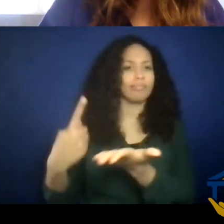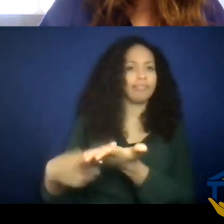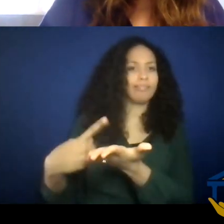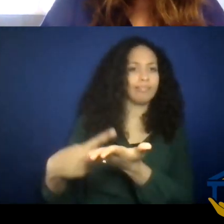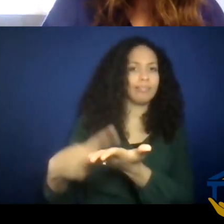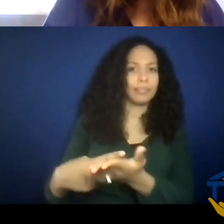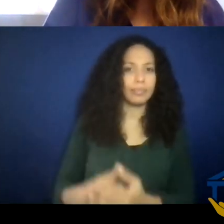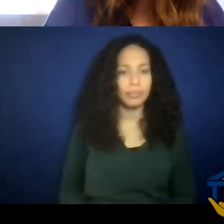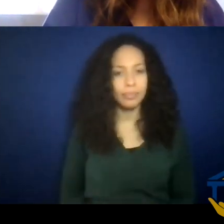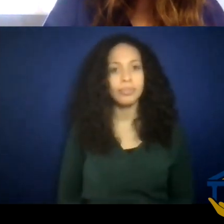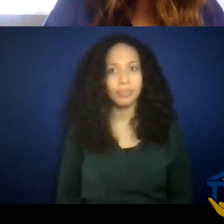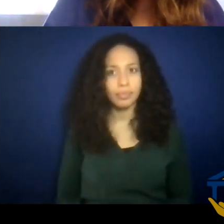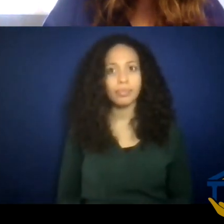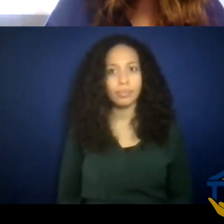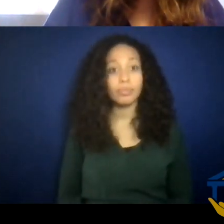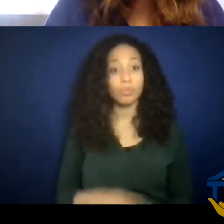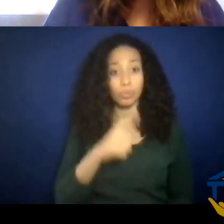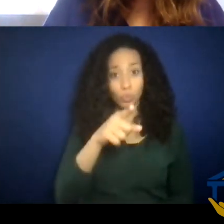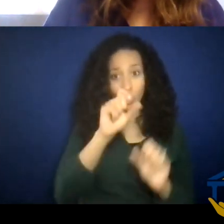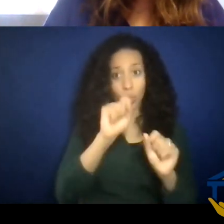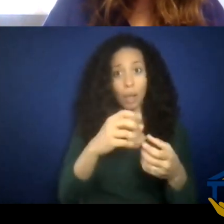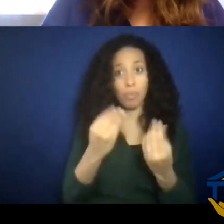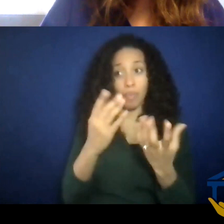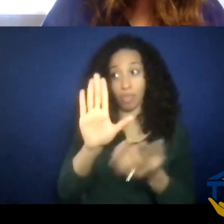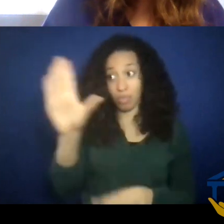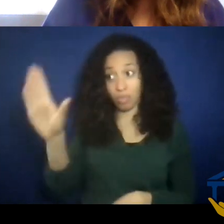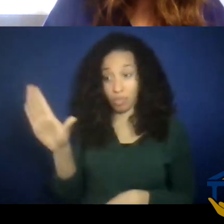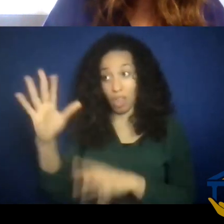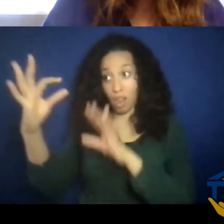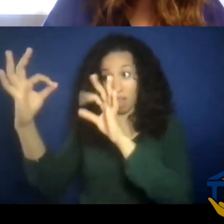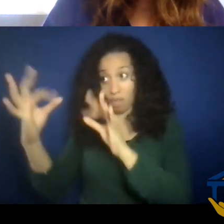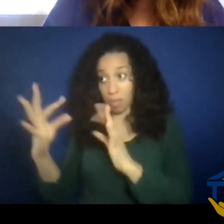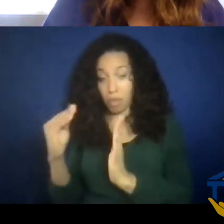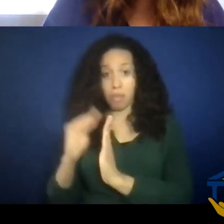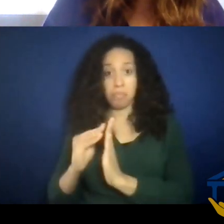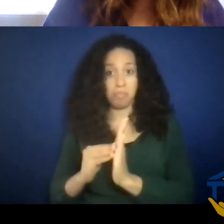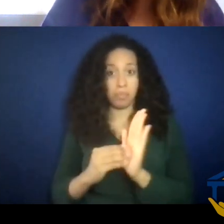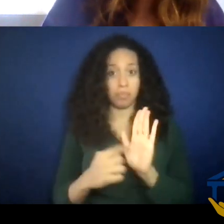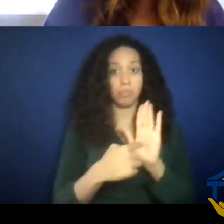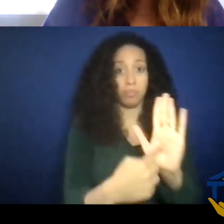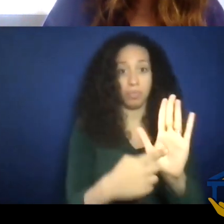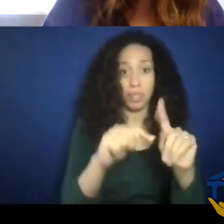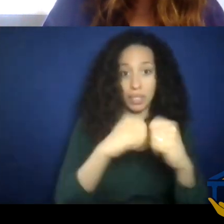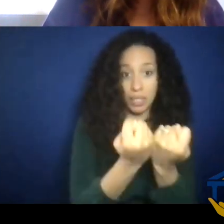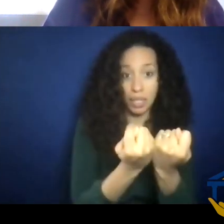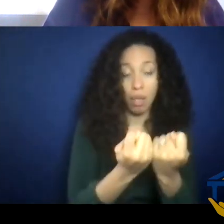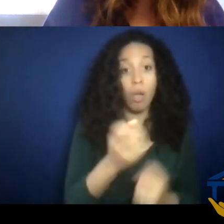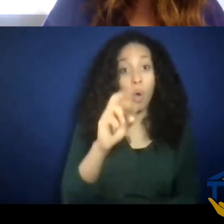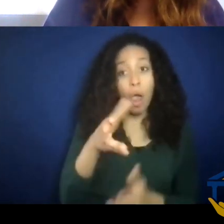you can provide their input to the team or you can ask them to attend a follow, a follow-up meeting